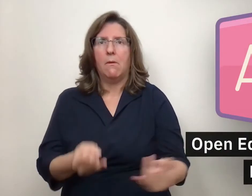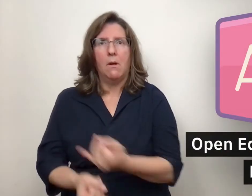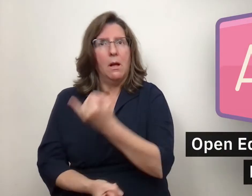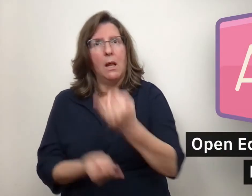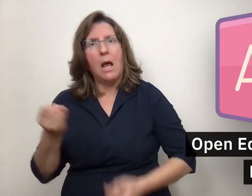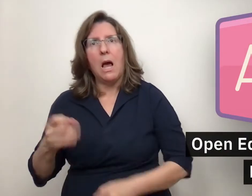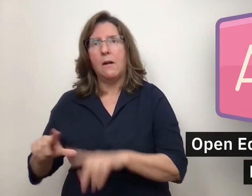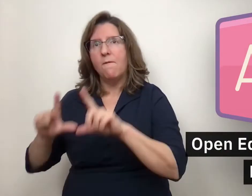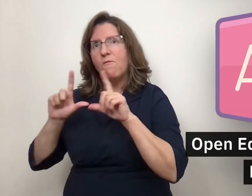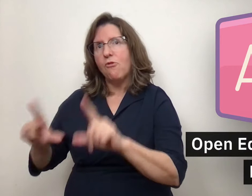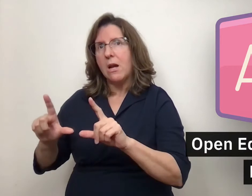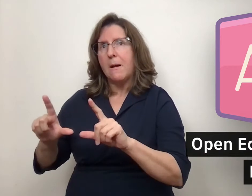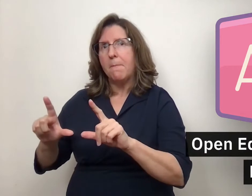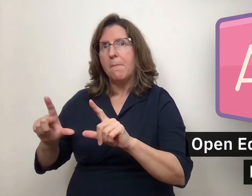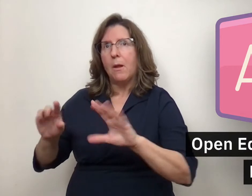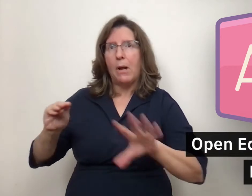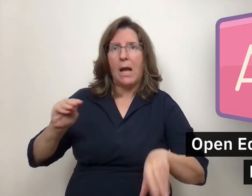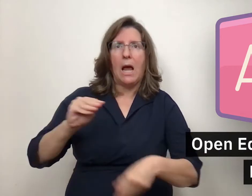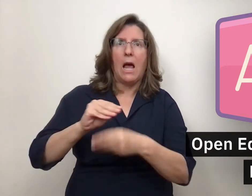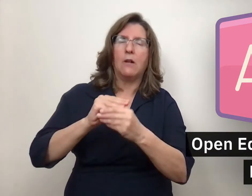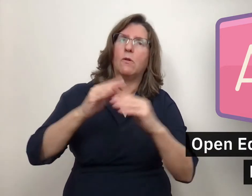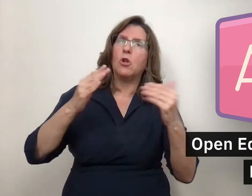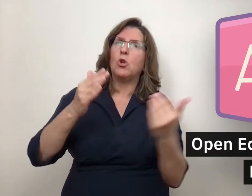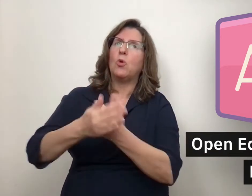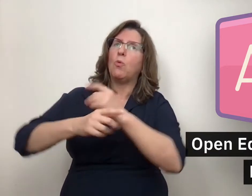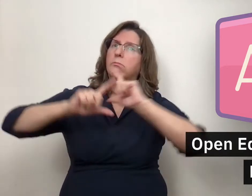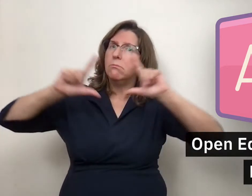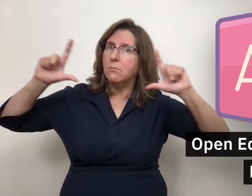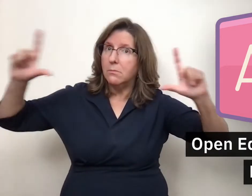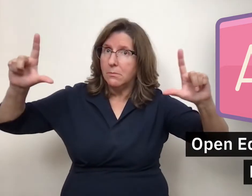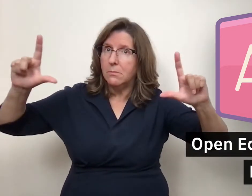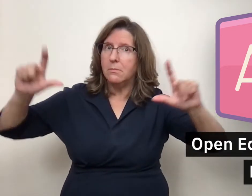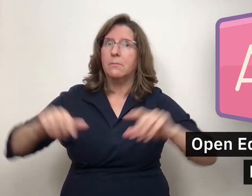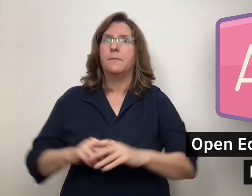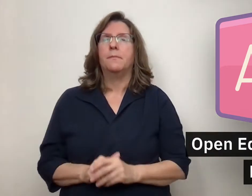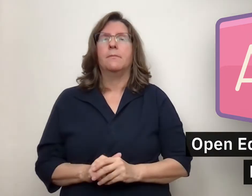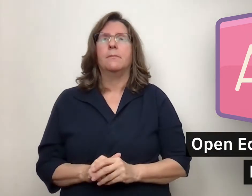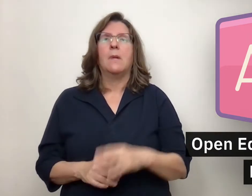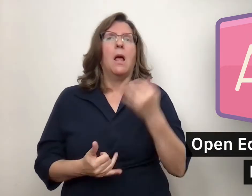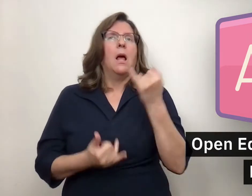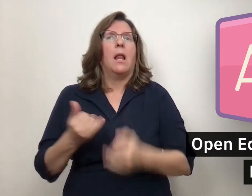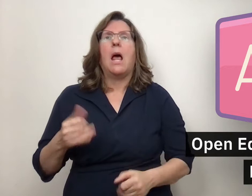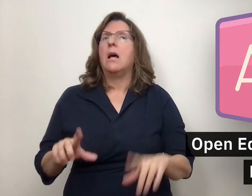Now we'll discuss the final framework that will contribute to the new framework we are building.